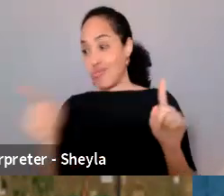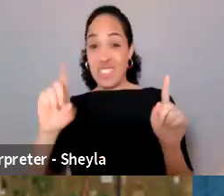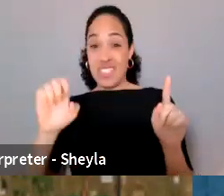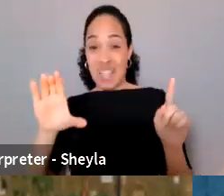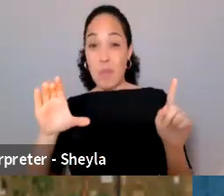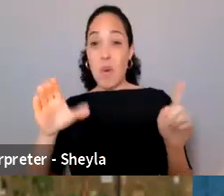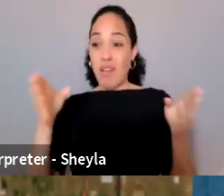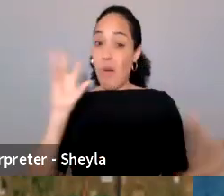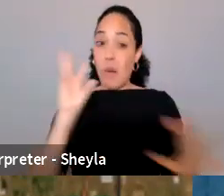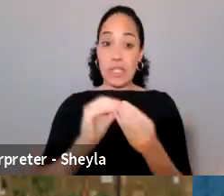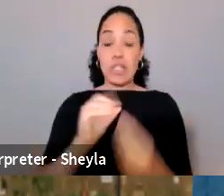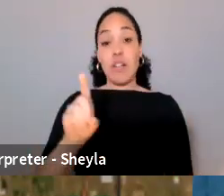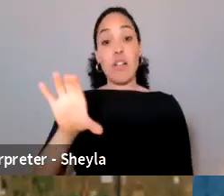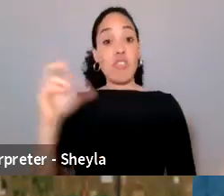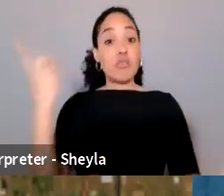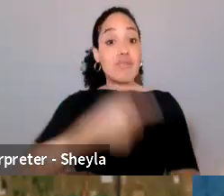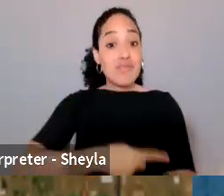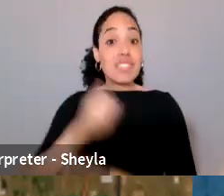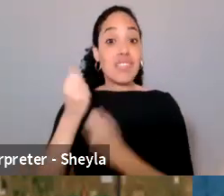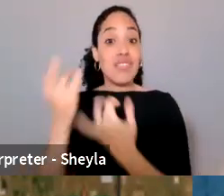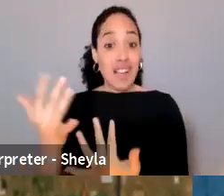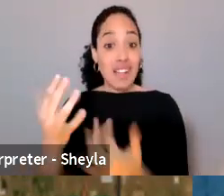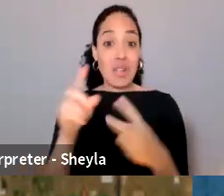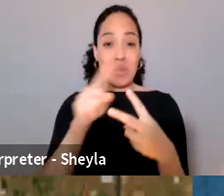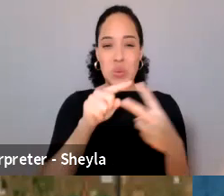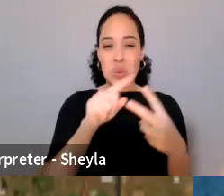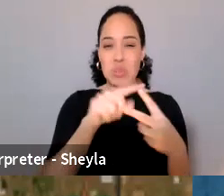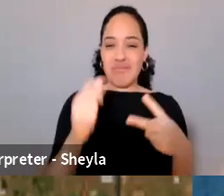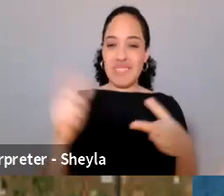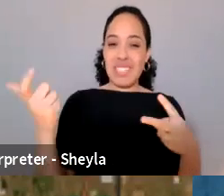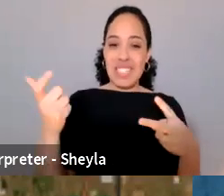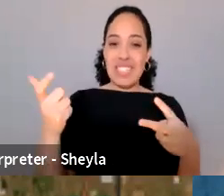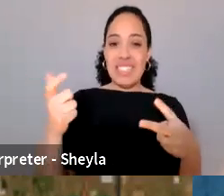and uh with the two largest being the Cameron Peak Fire and the East Troublesome Fire that